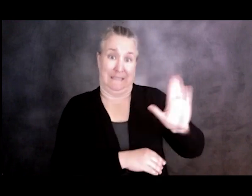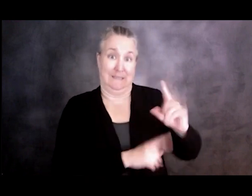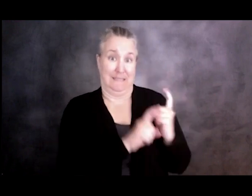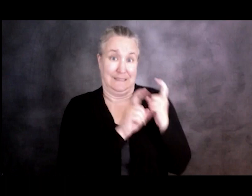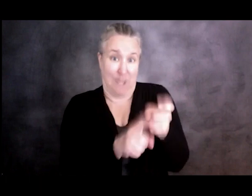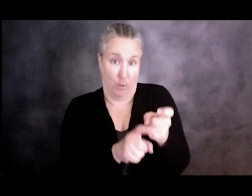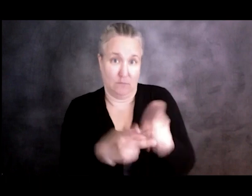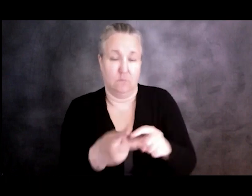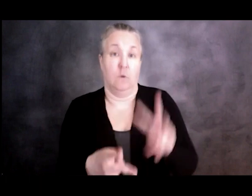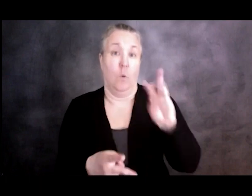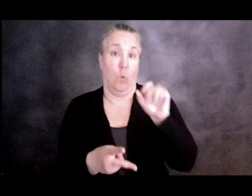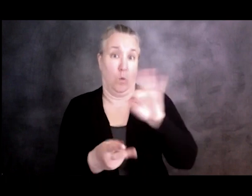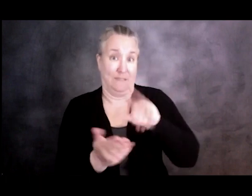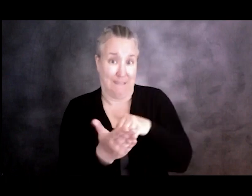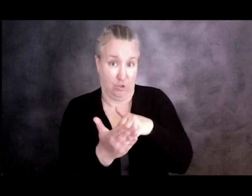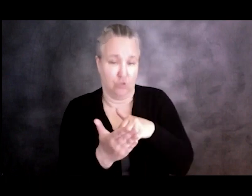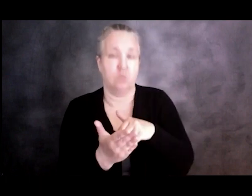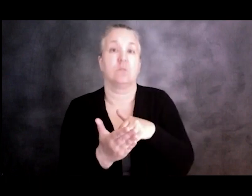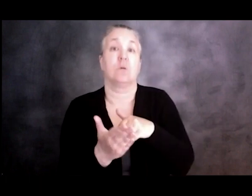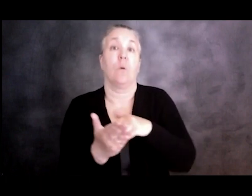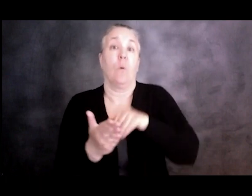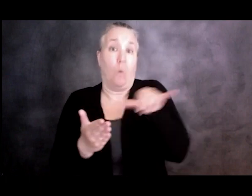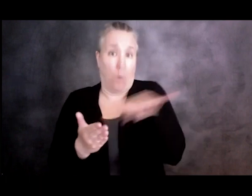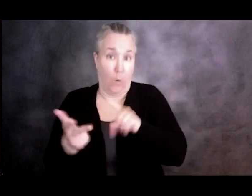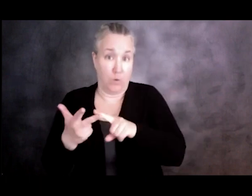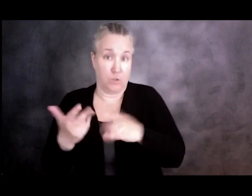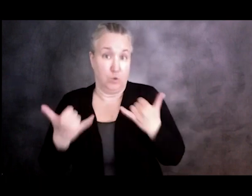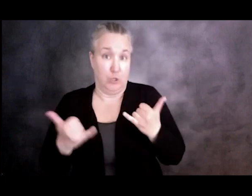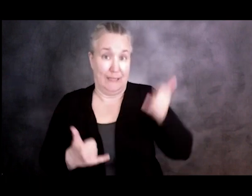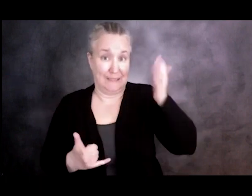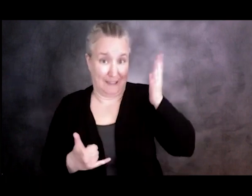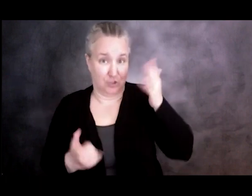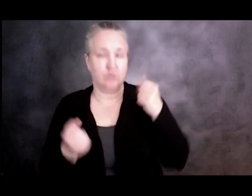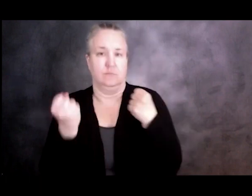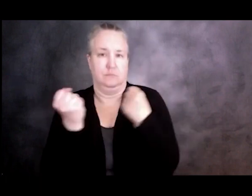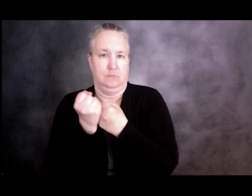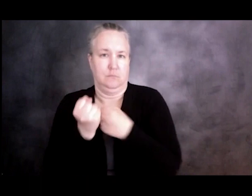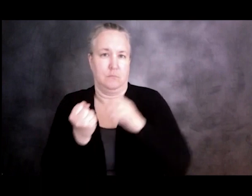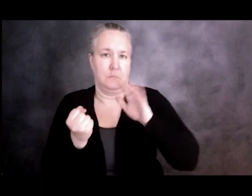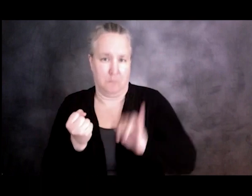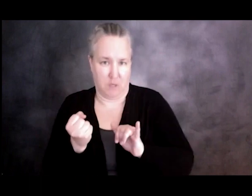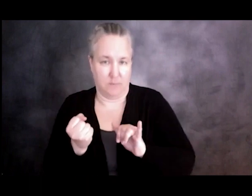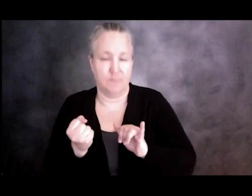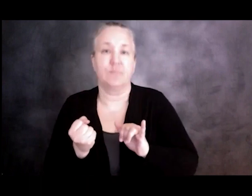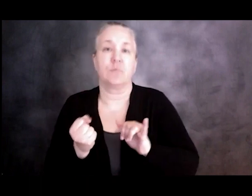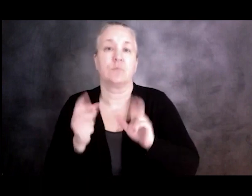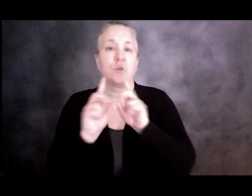itself, today's distinguished lecture is also co-sponsored by the Department of English